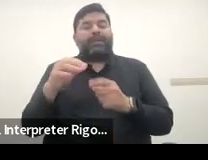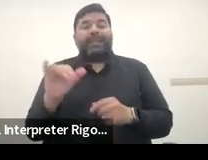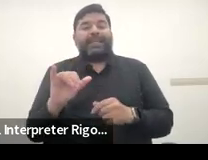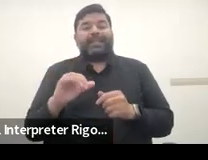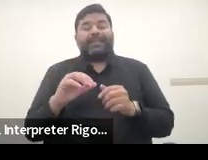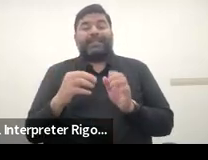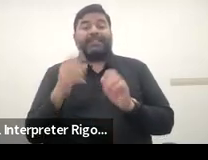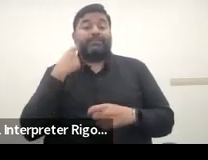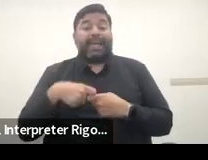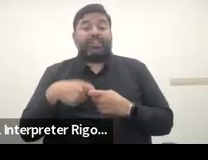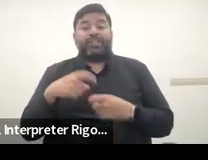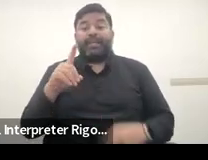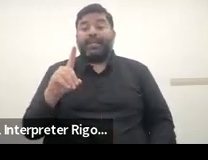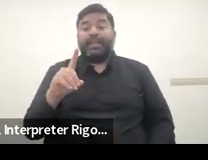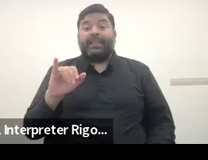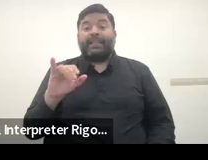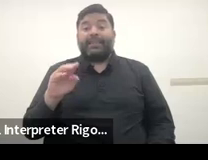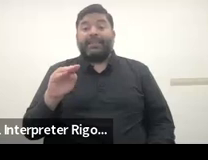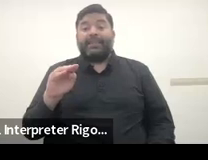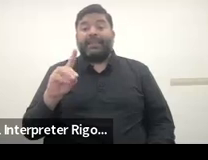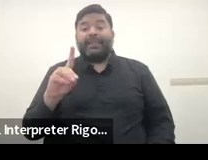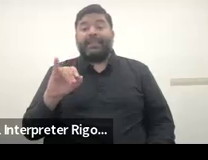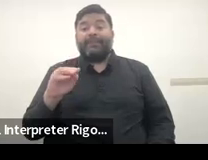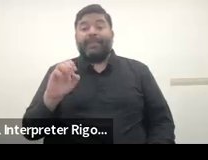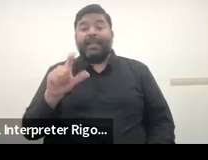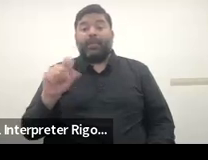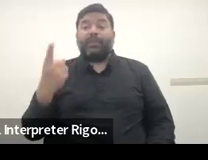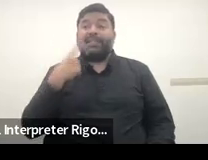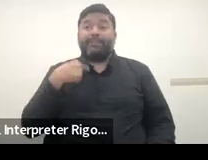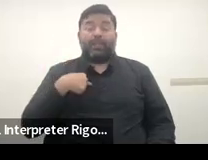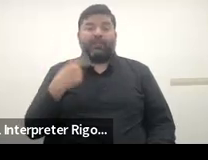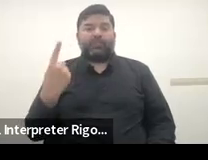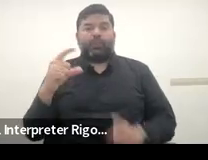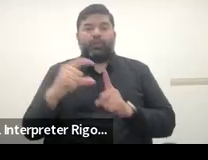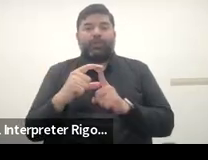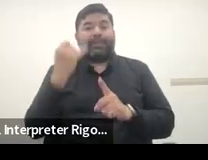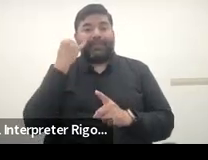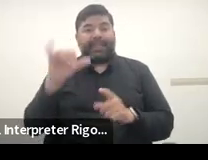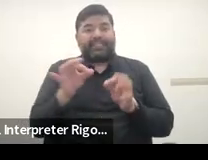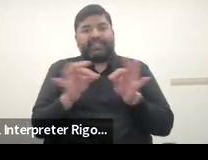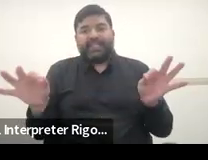like that's one word, but you know whether that's a sentence is you know kind